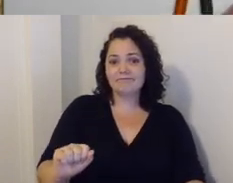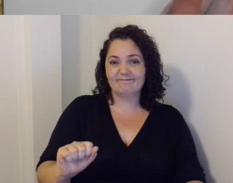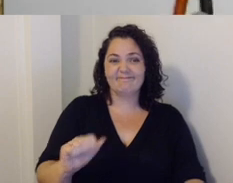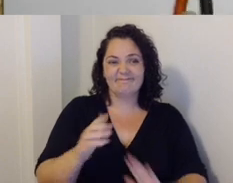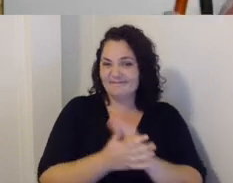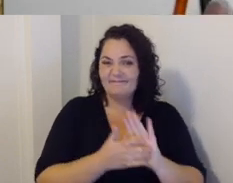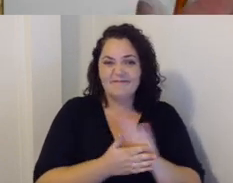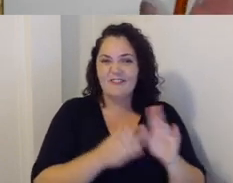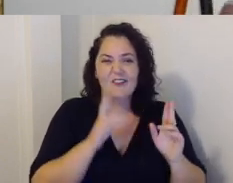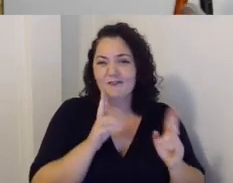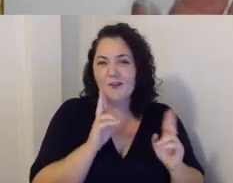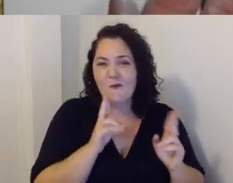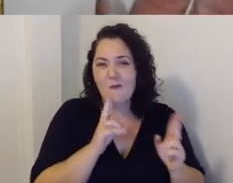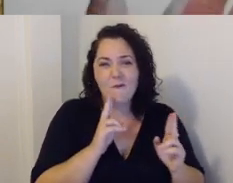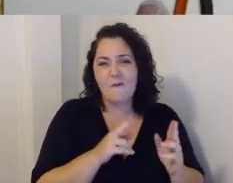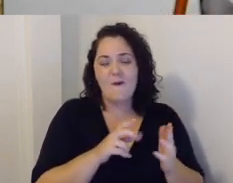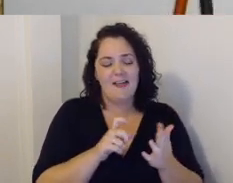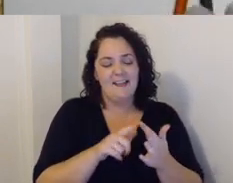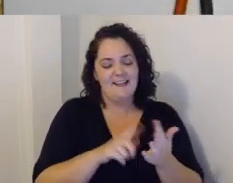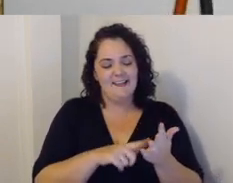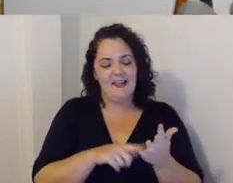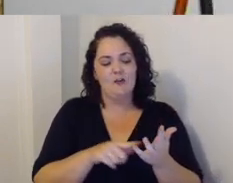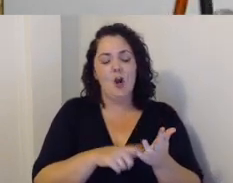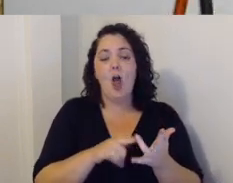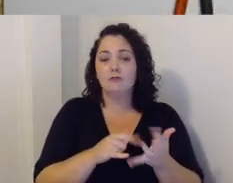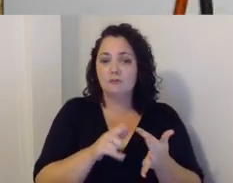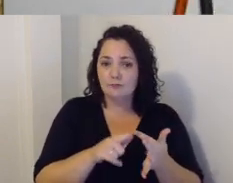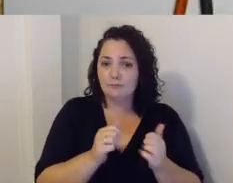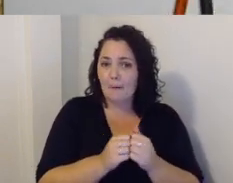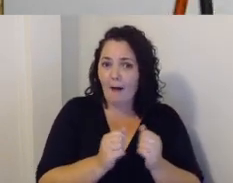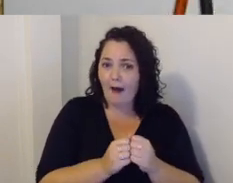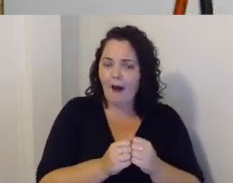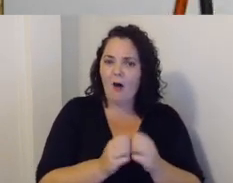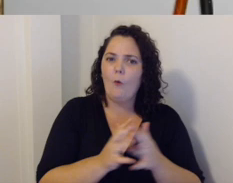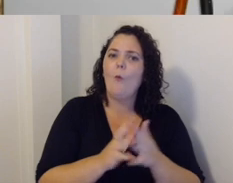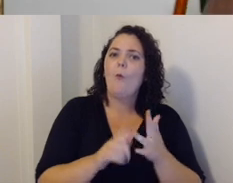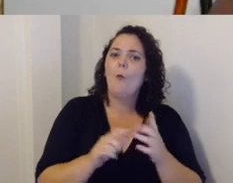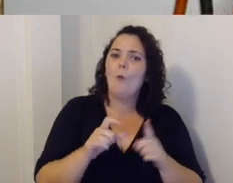an ordinary cellulose, it's a wood pulp-based white drawing paper, that's all it is. Some have a little